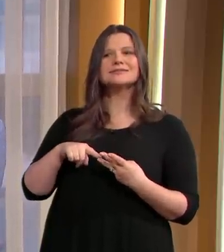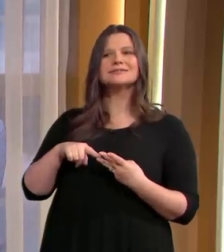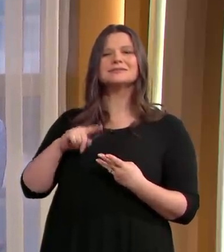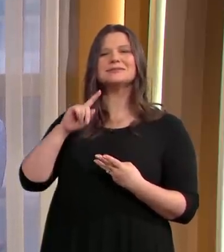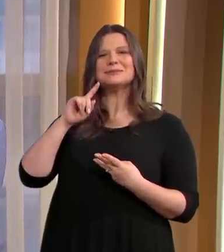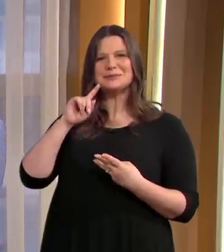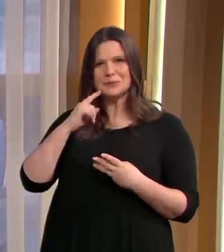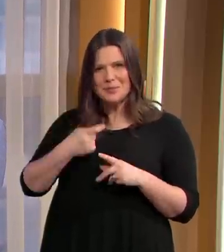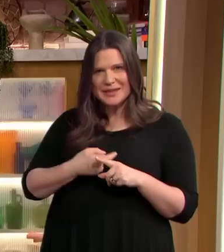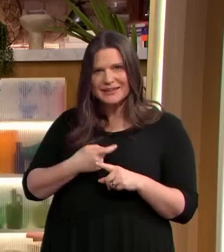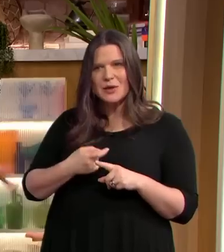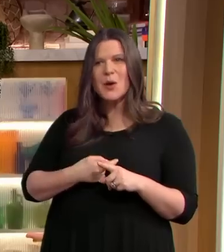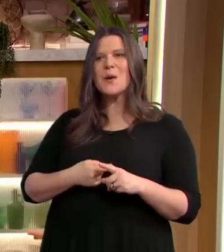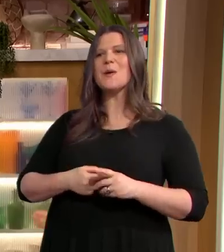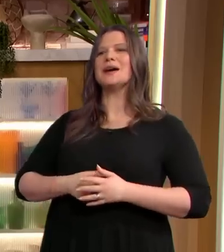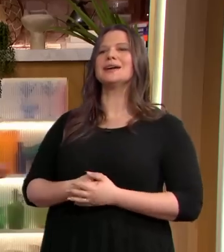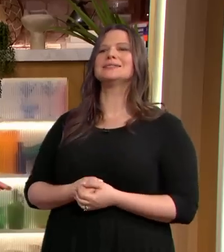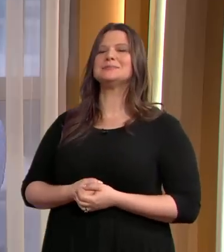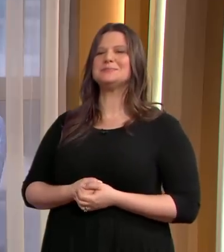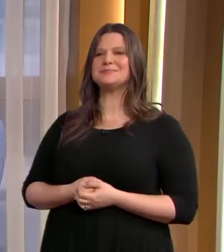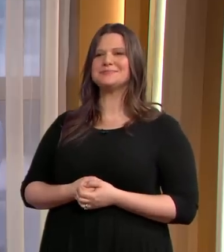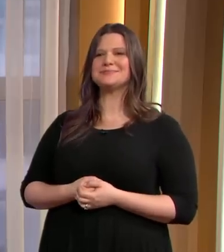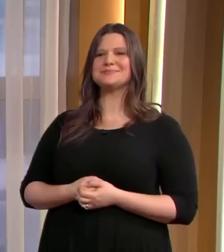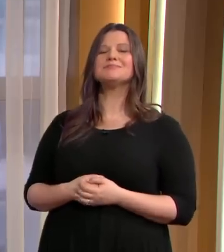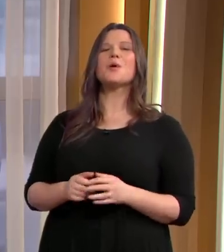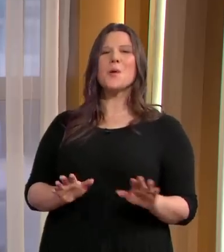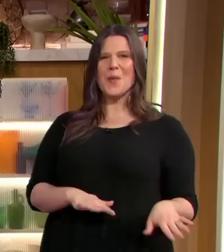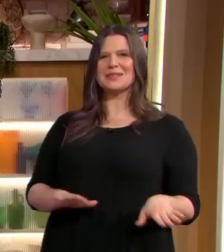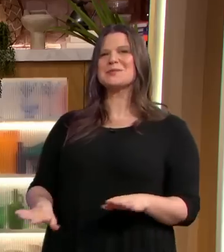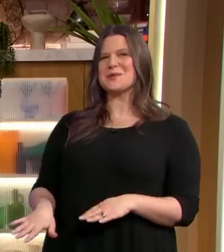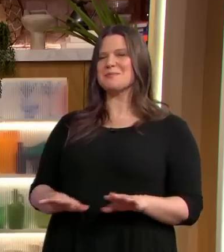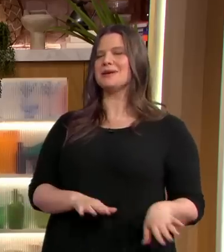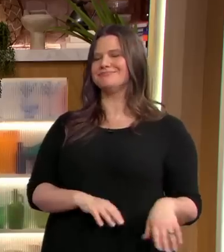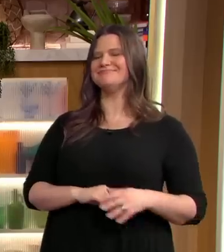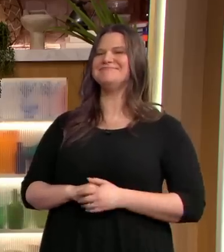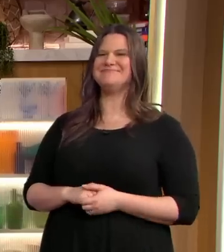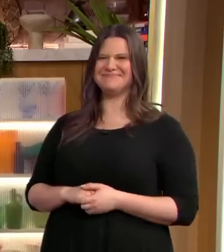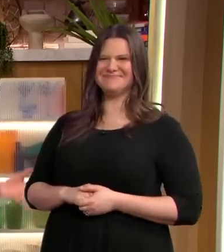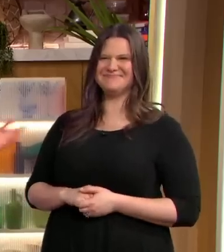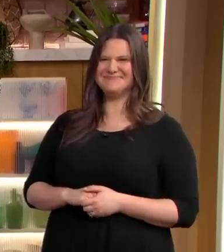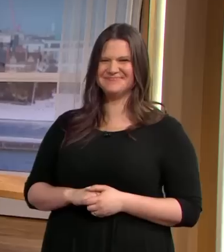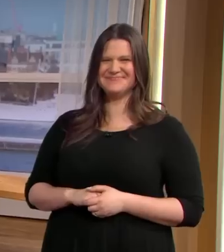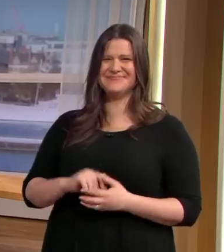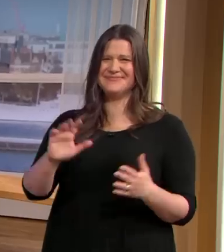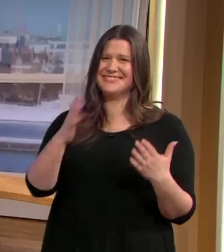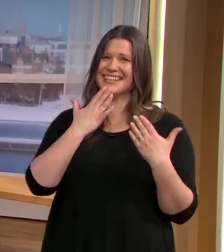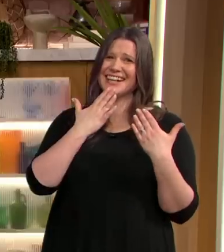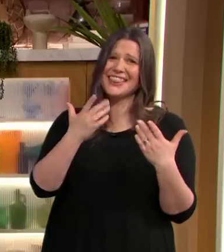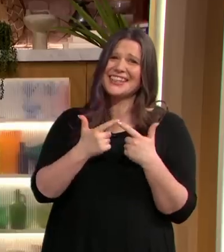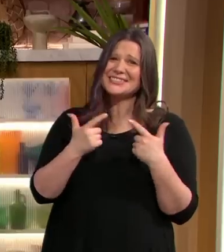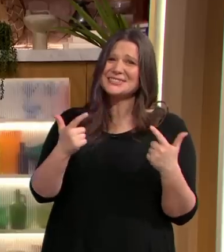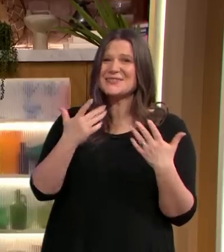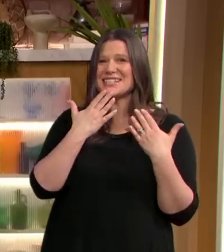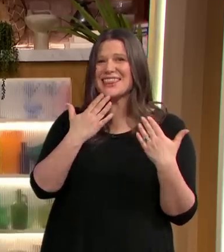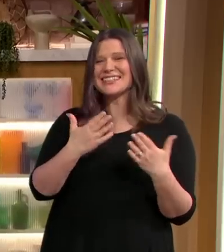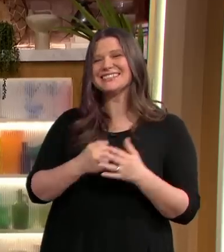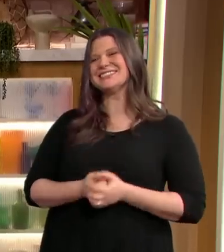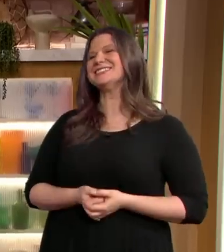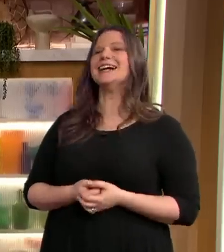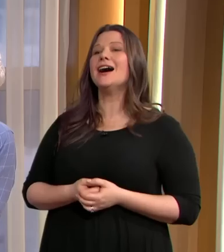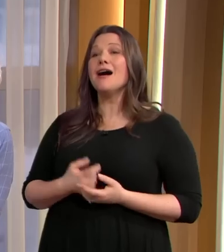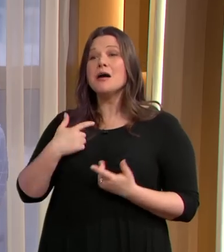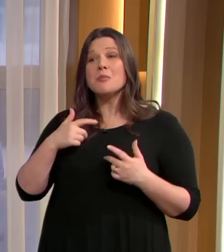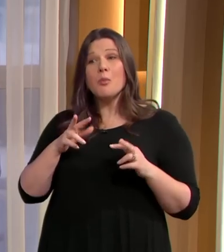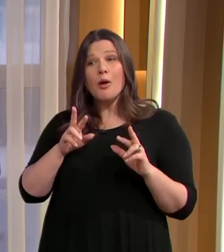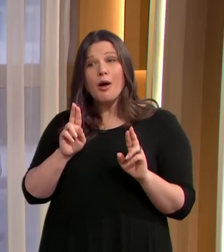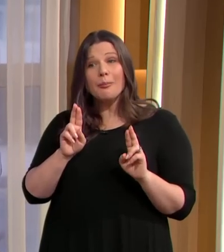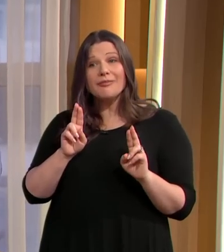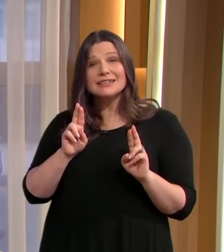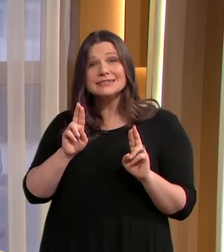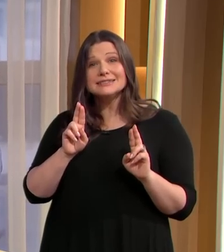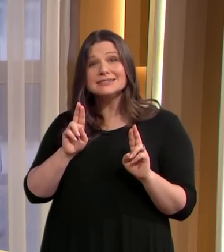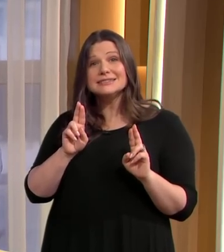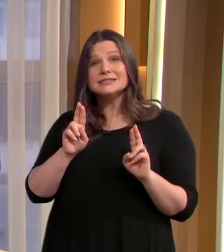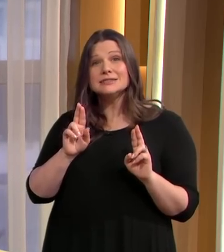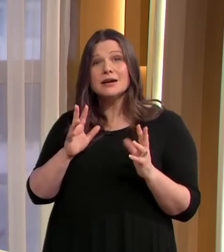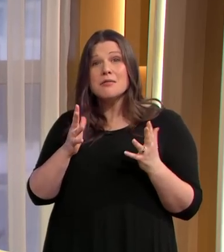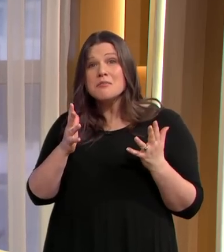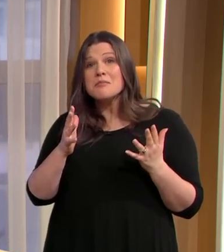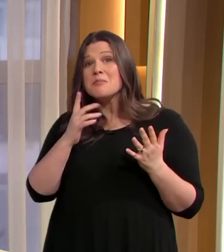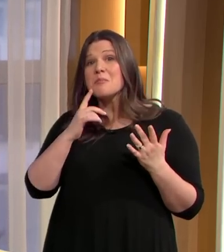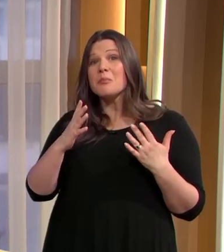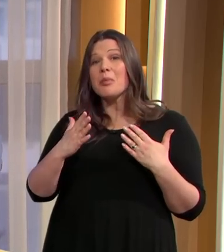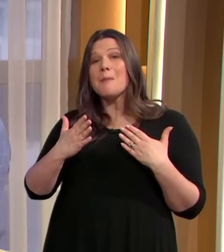oh thank you very much thank you thank you hopefully um the more we do this the